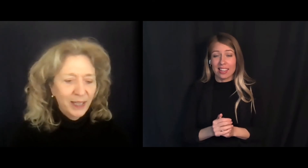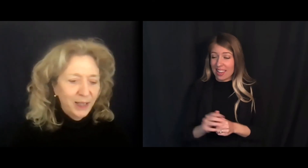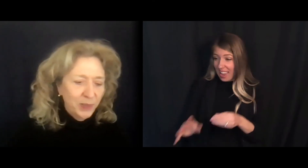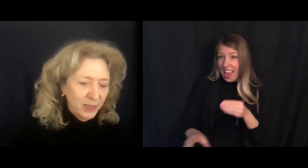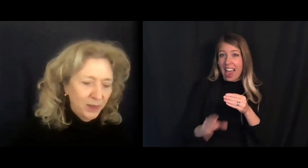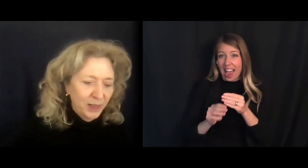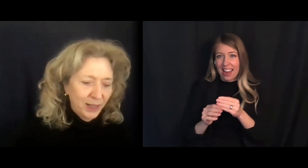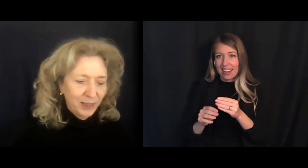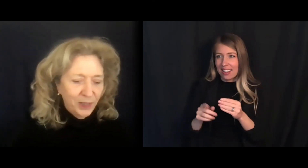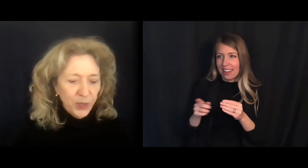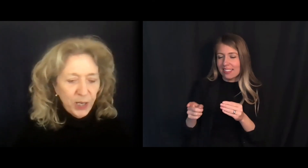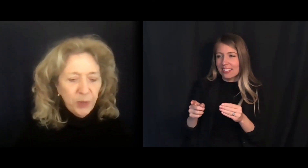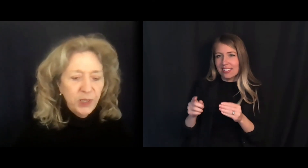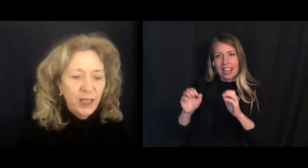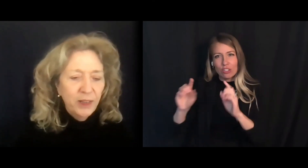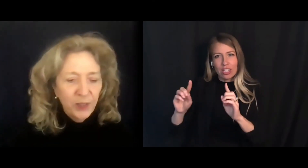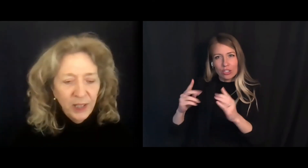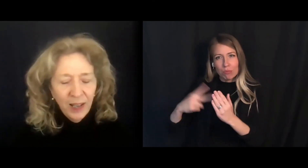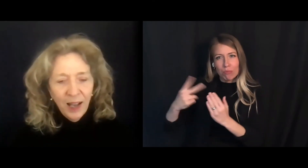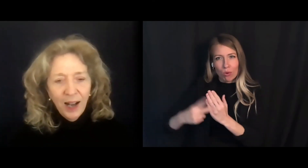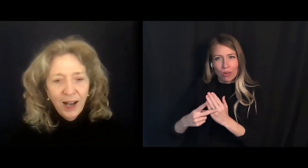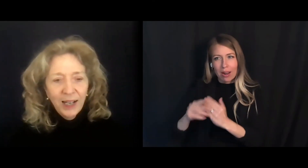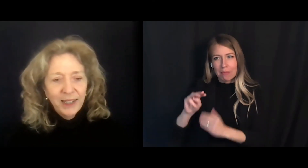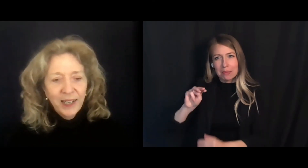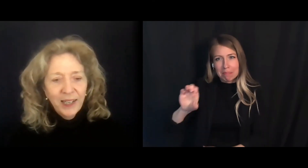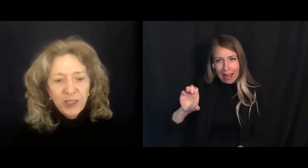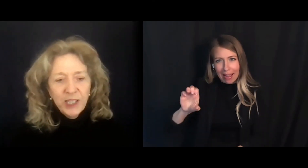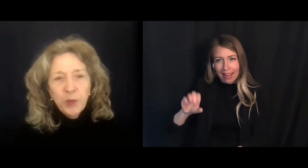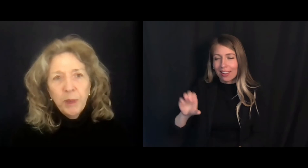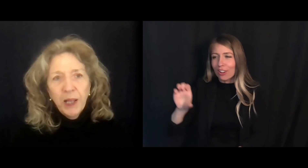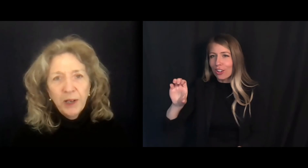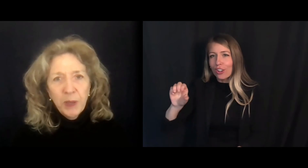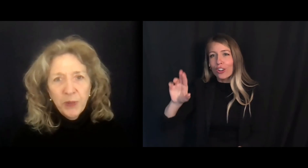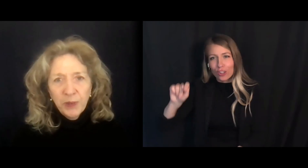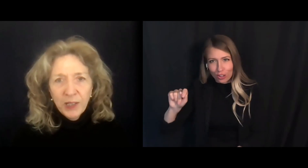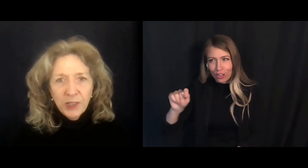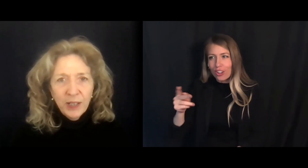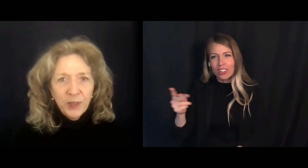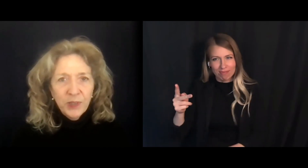and Curt had put together on teaching people how to meet with their legislators,